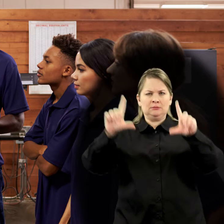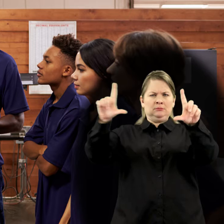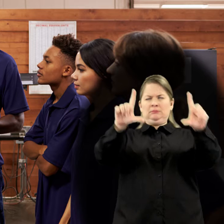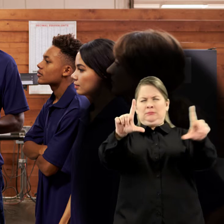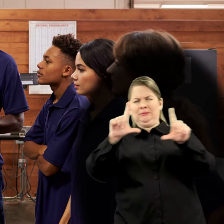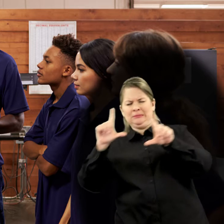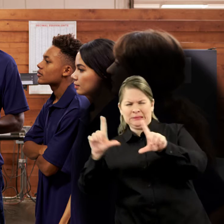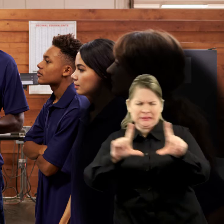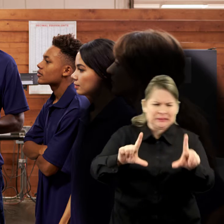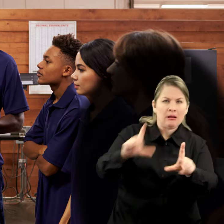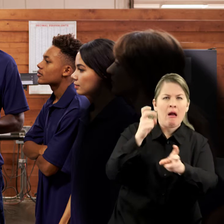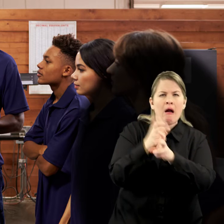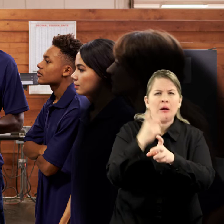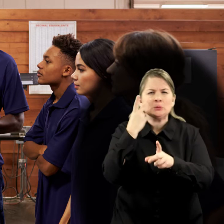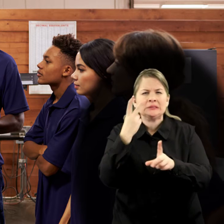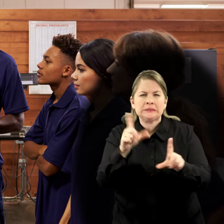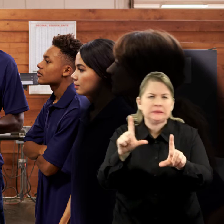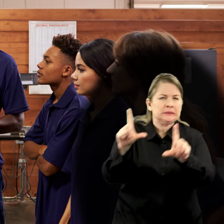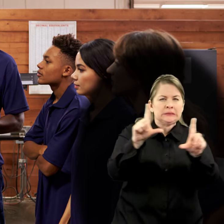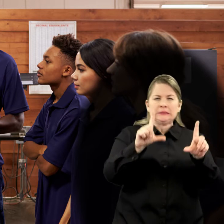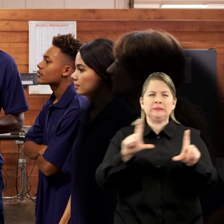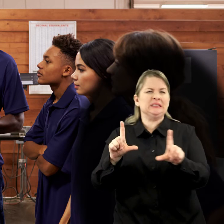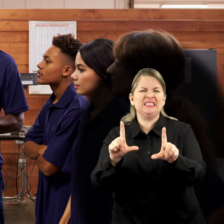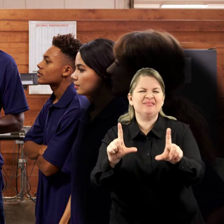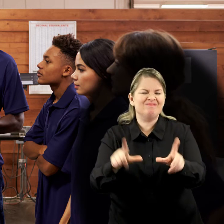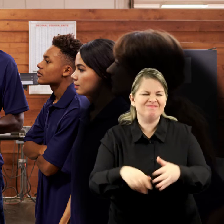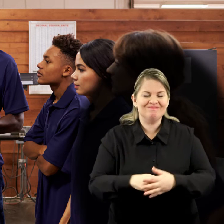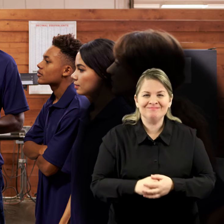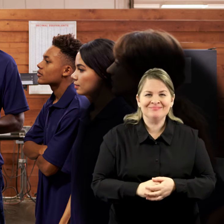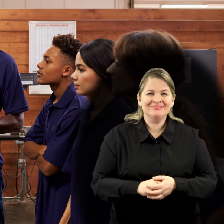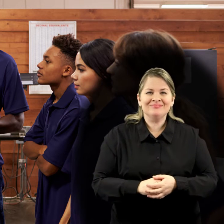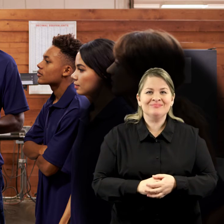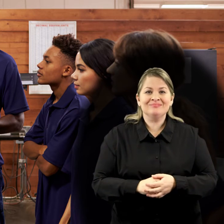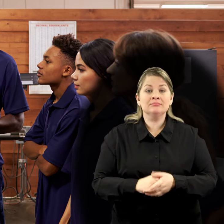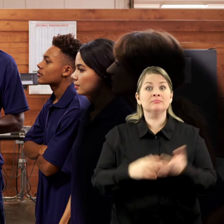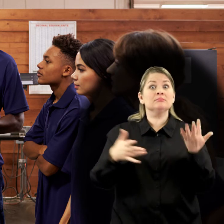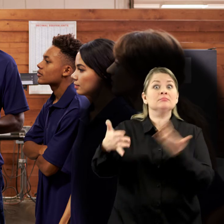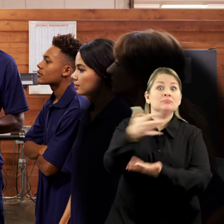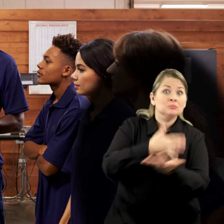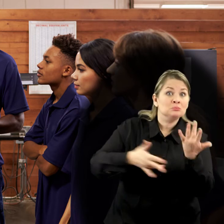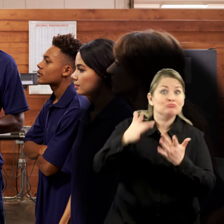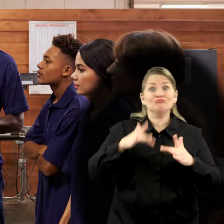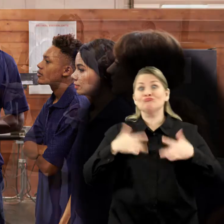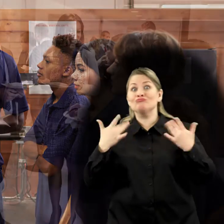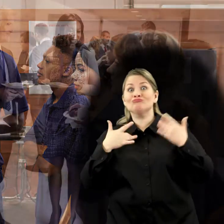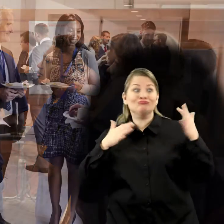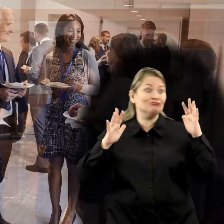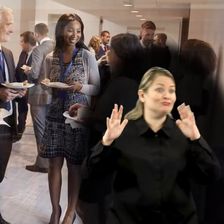An on-site interpreter is better if you won't have direct access to the screen or the speaker is moving.